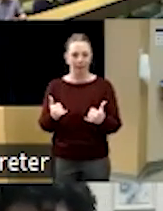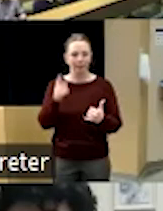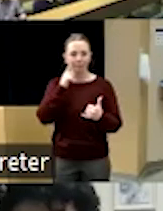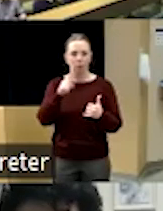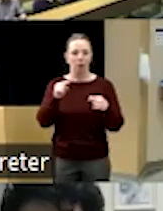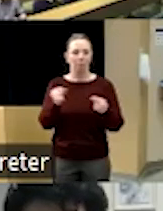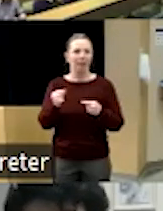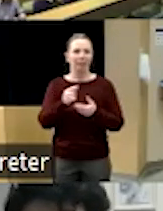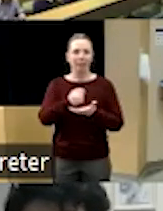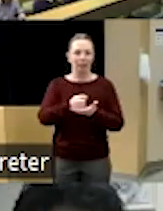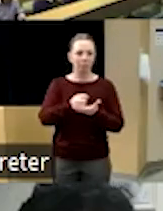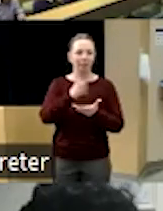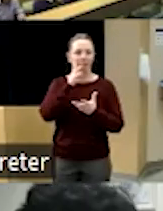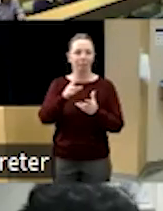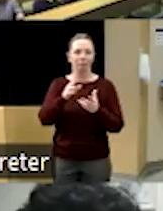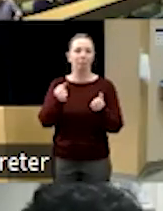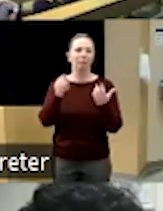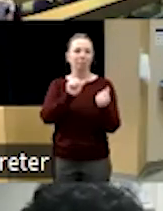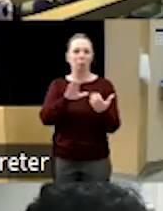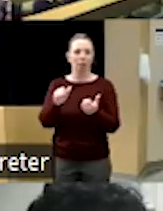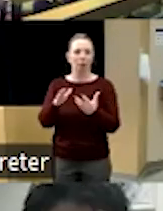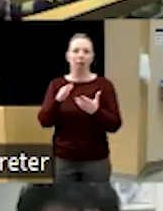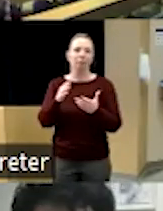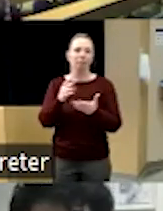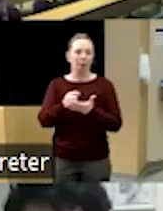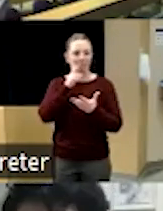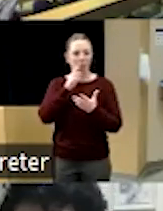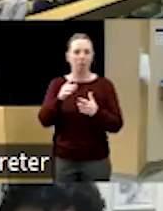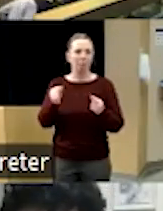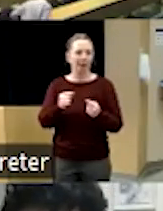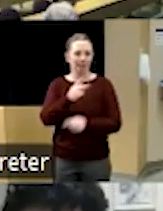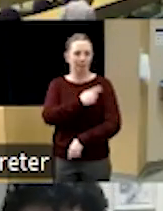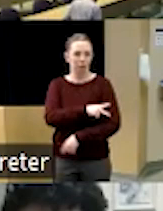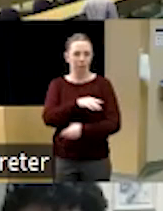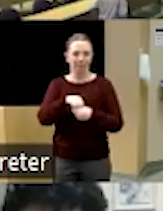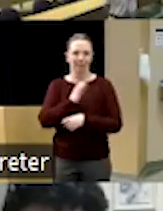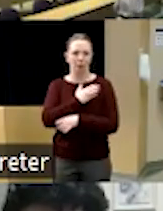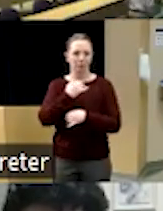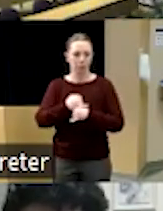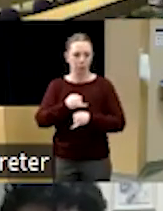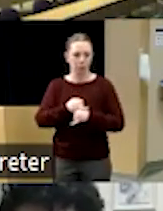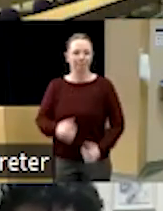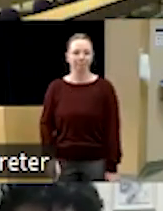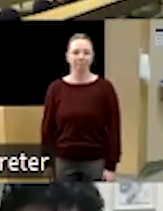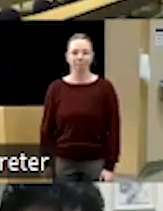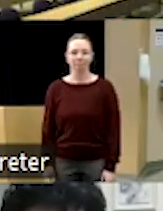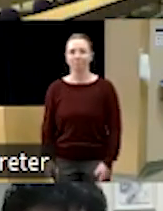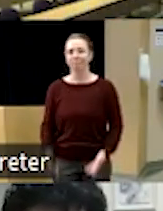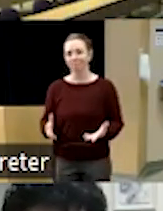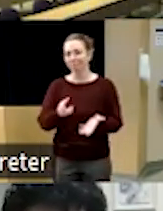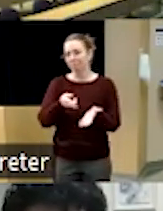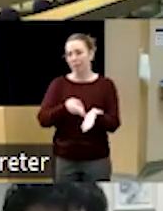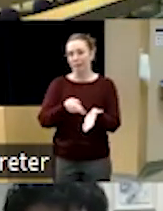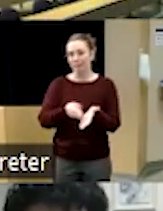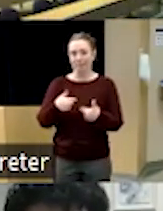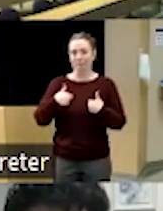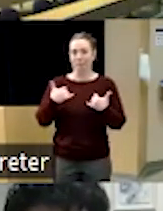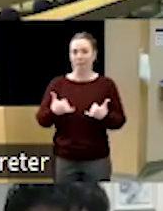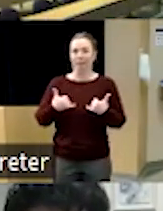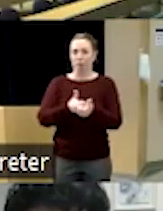patients in our institution um since I'm quite far away from you um I was I would